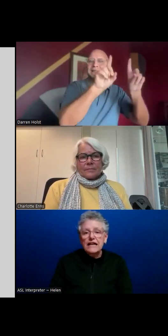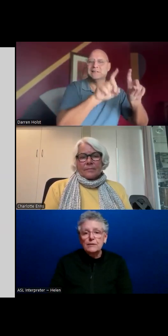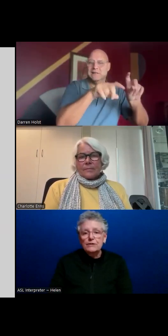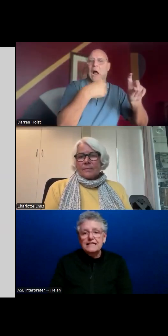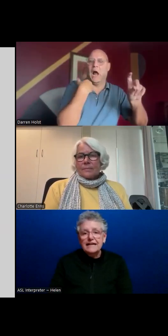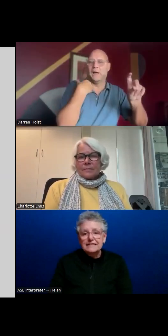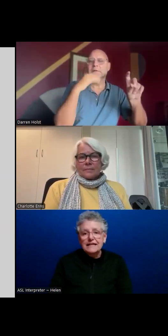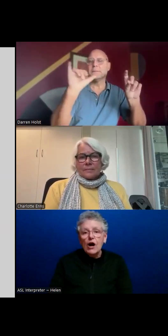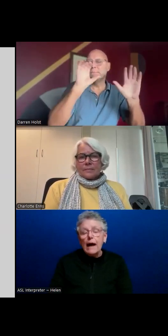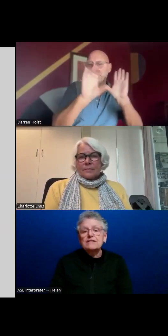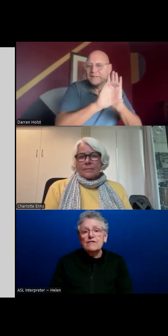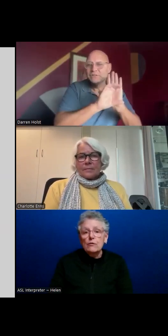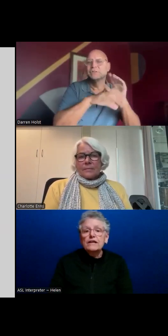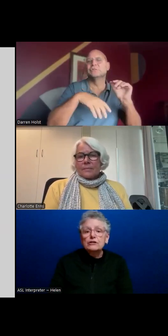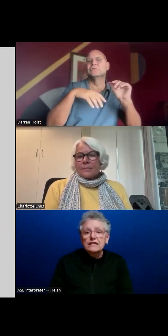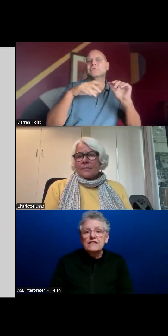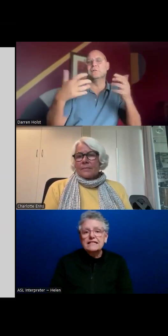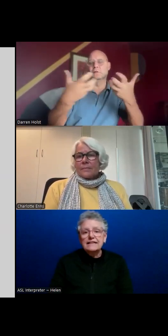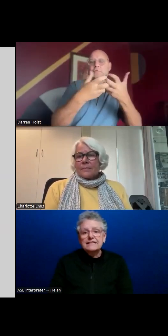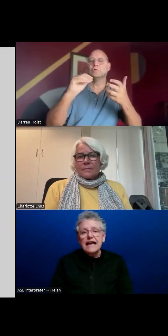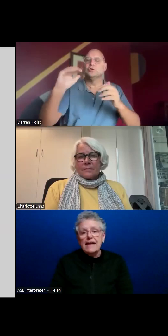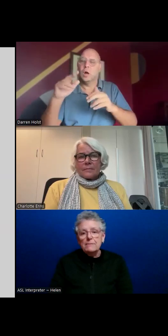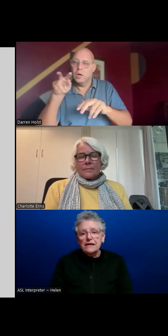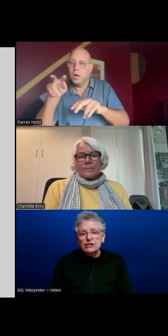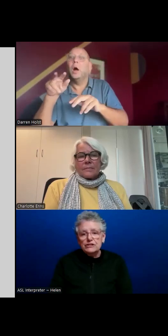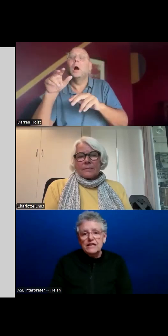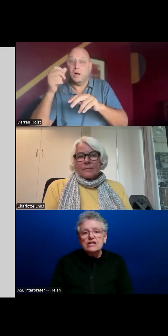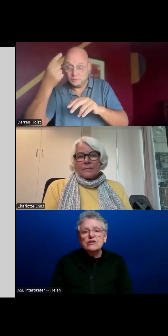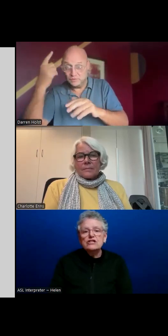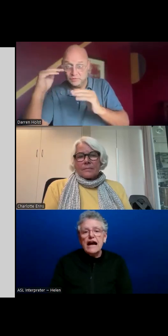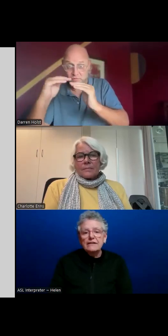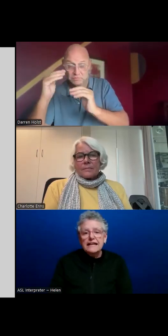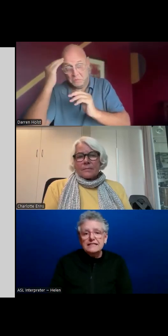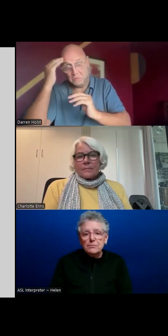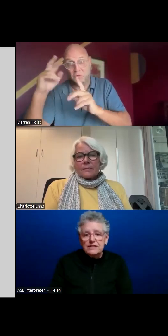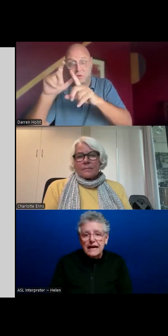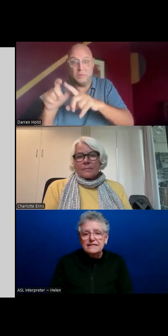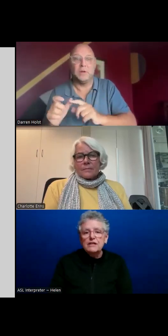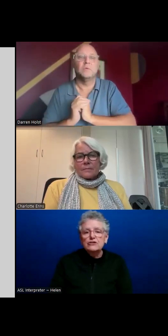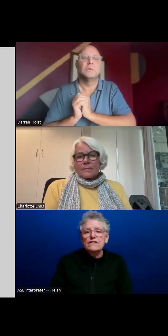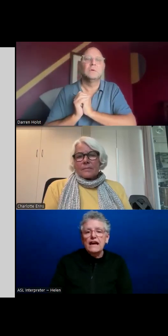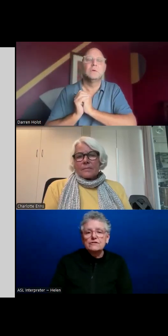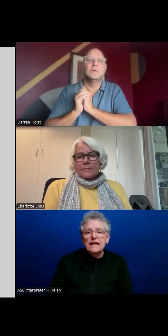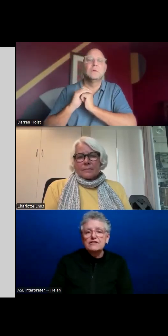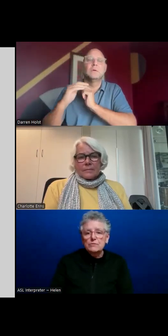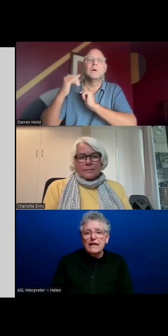used on the pre-test. I'm sorry, that will be included in the test and the pictures. So the child takes the pre-test to make sure that they understand